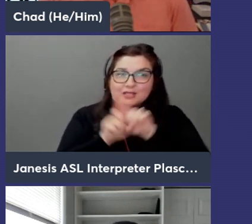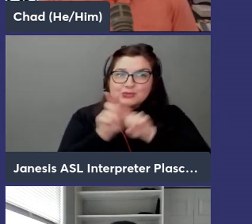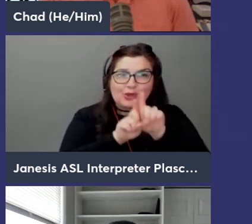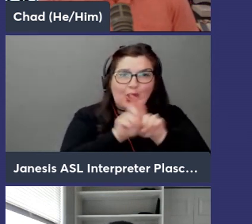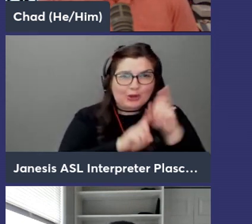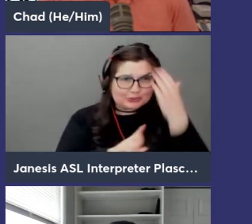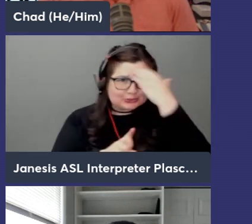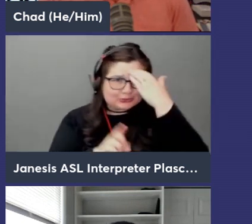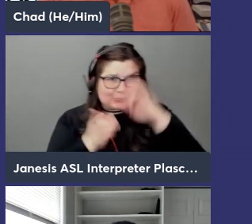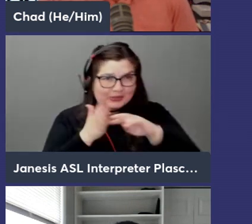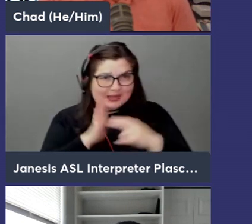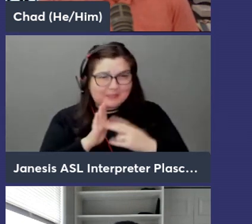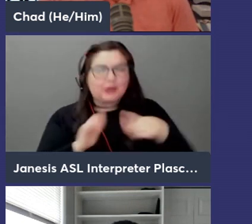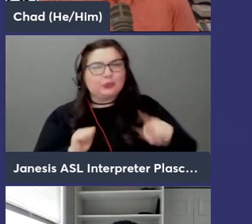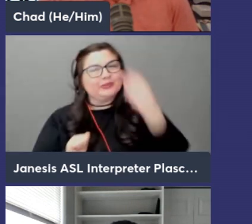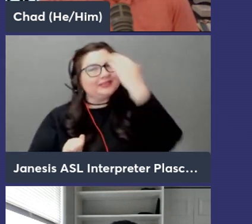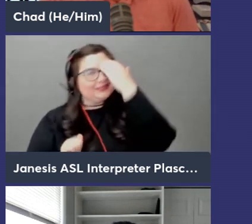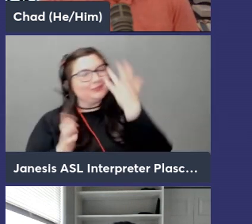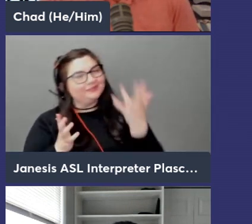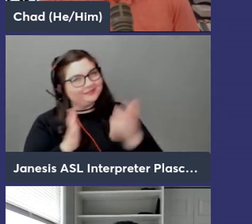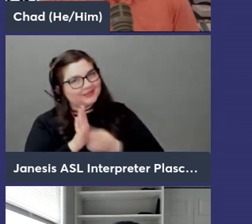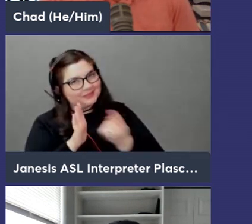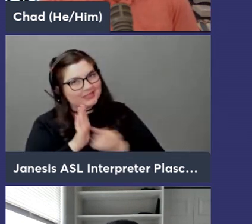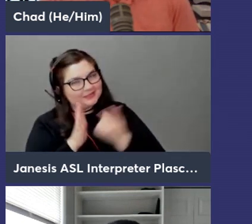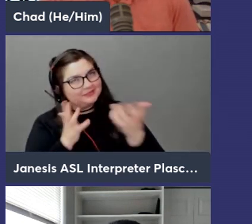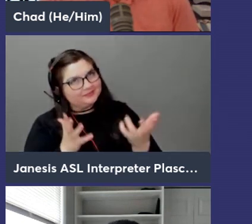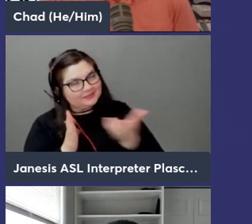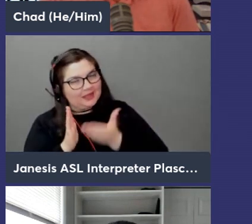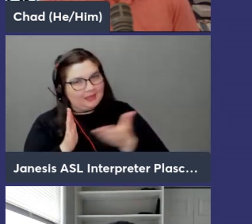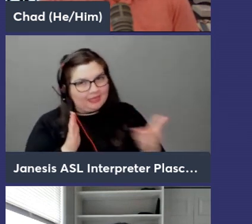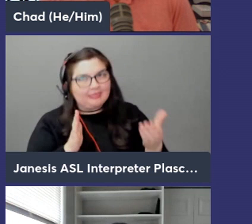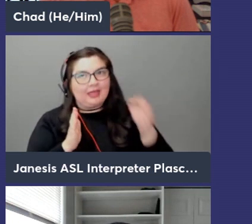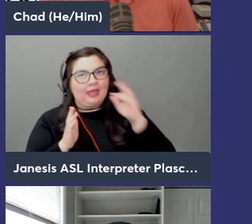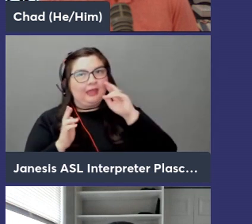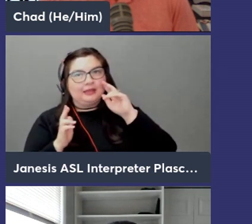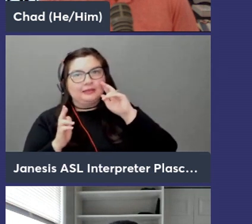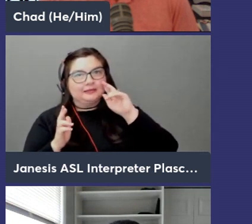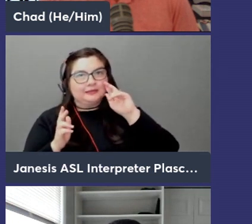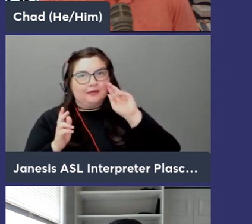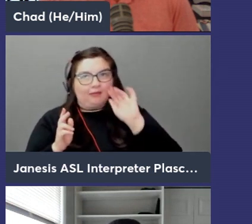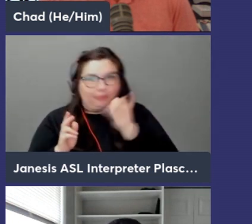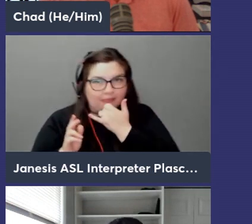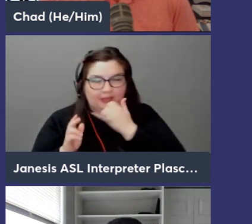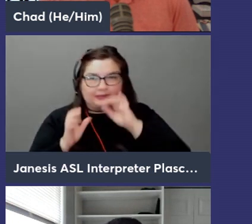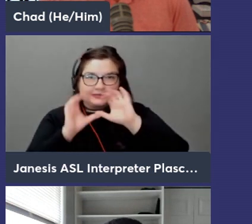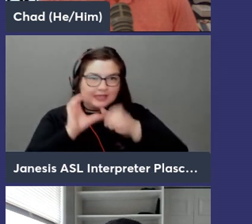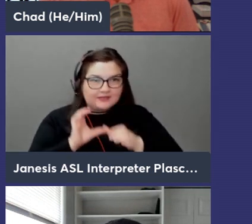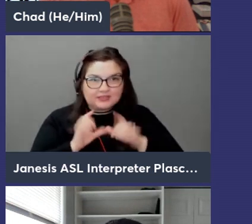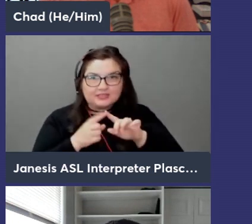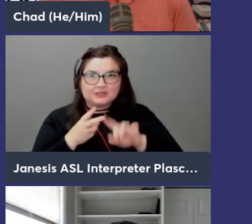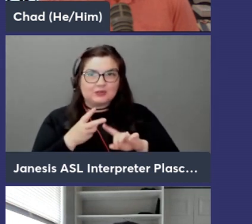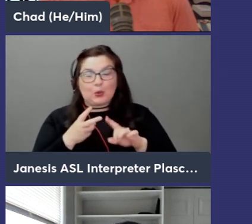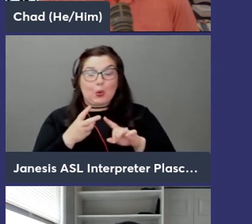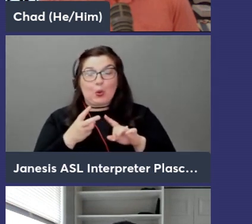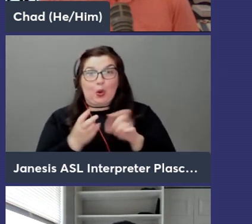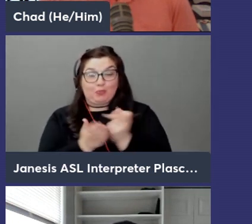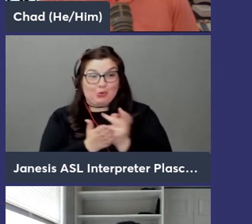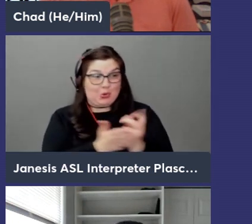We all know that sometimes things get misconfigured or granted too many permissions ,